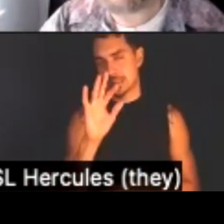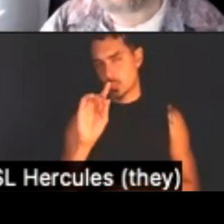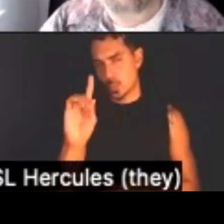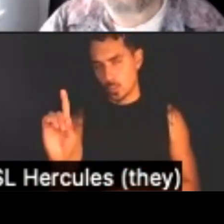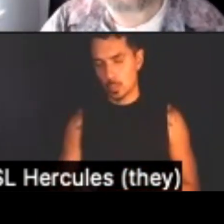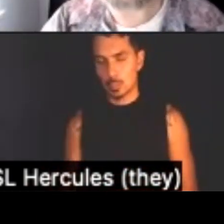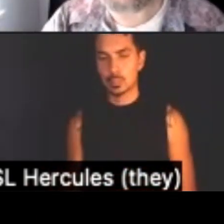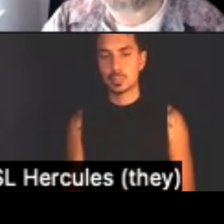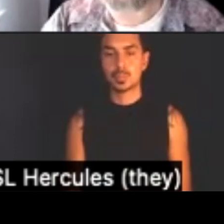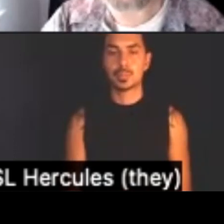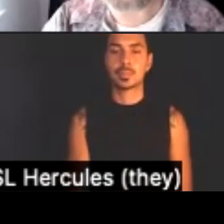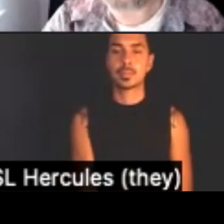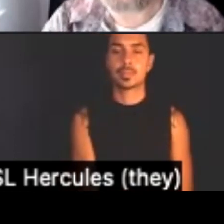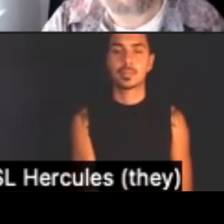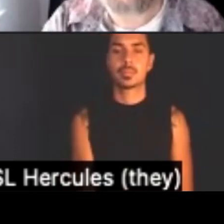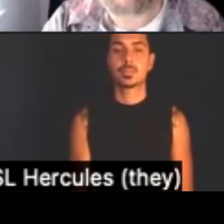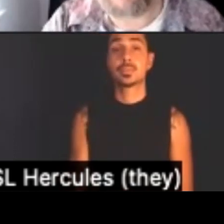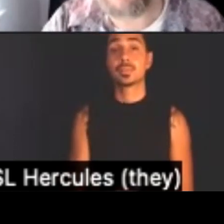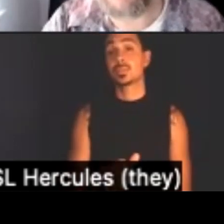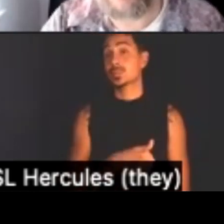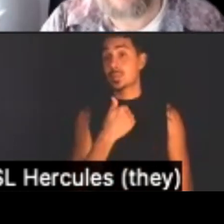Just another example of this is that a lot of times,